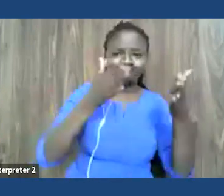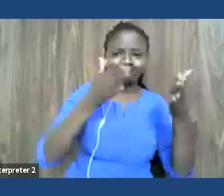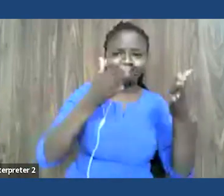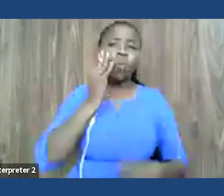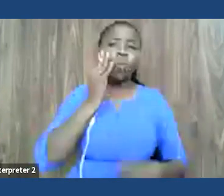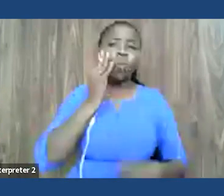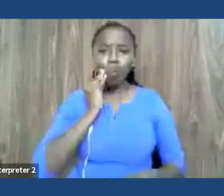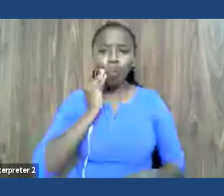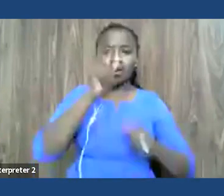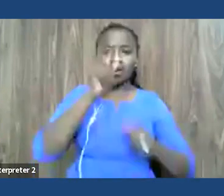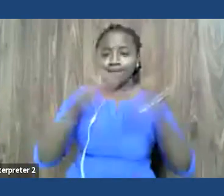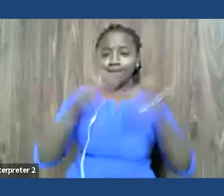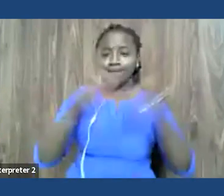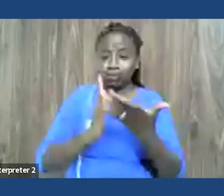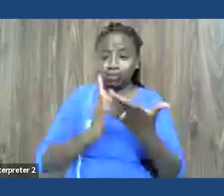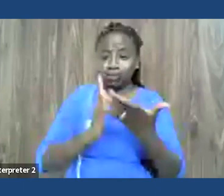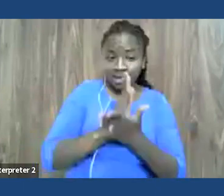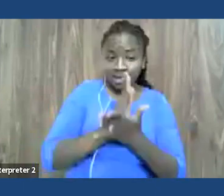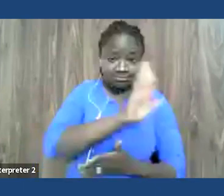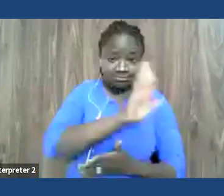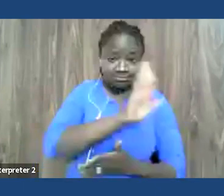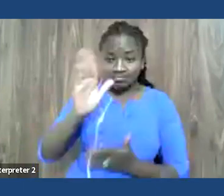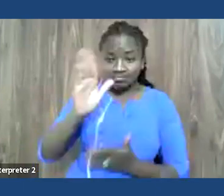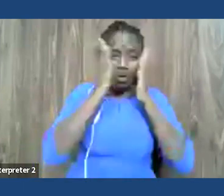their business interests might be in.